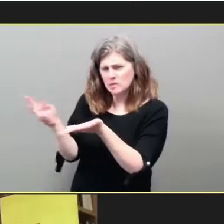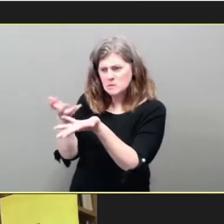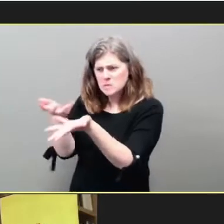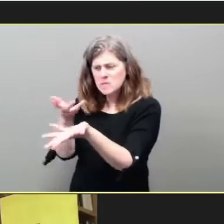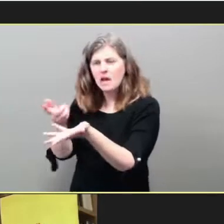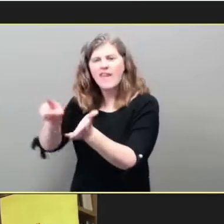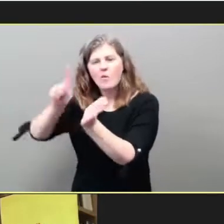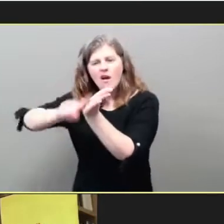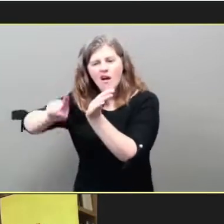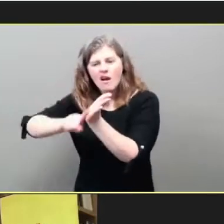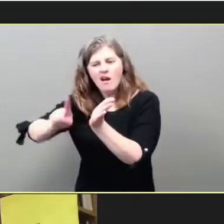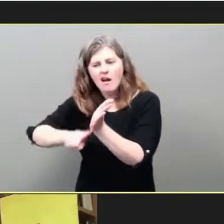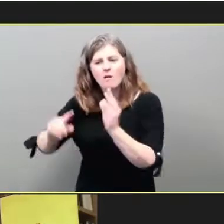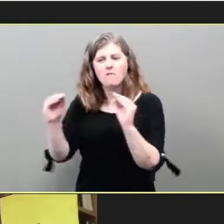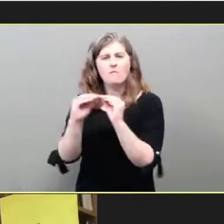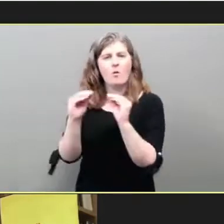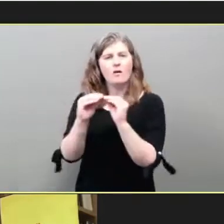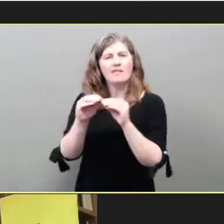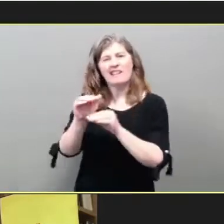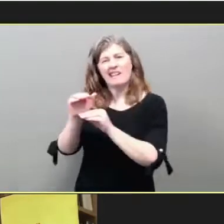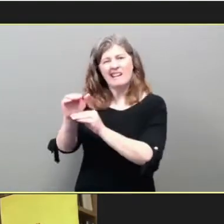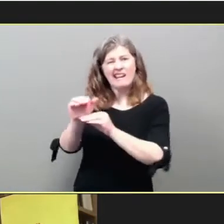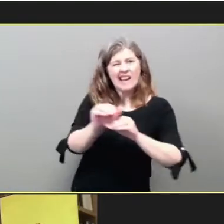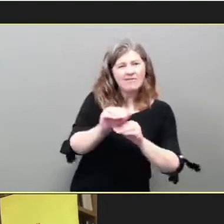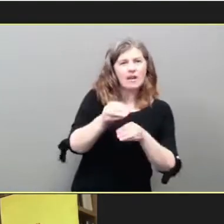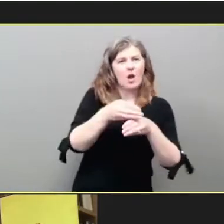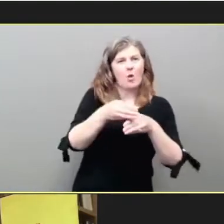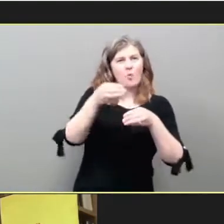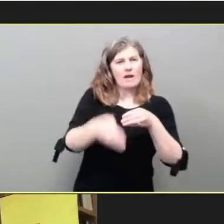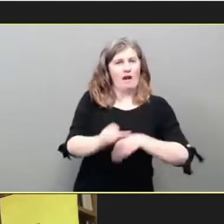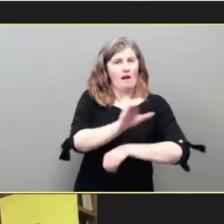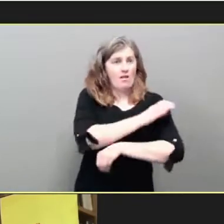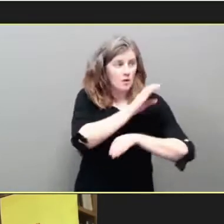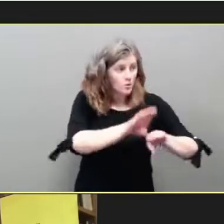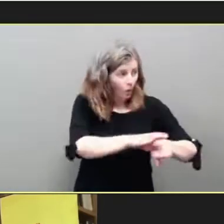getting evening and weekend clinics open. So people who work during the day